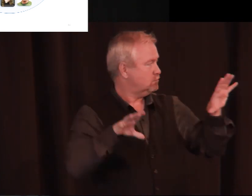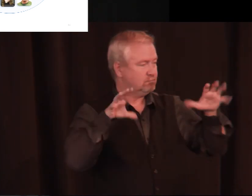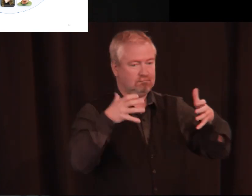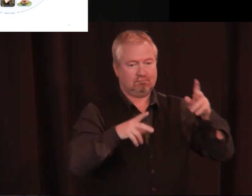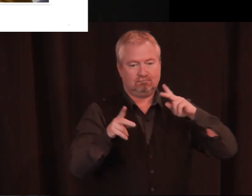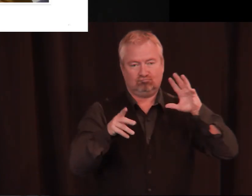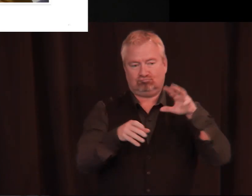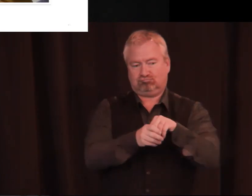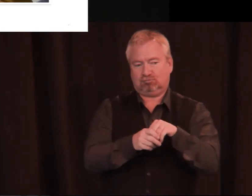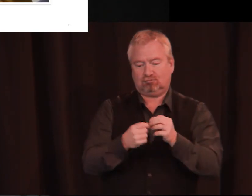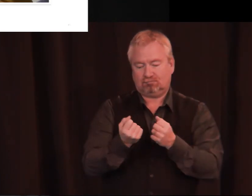Thank you.